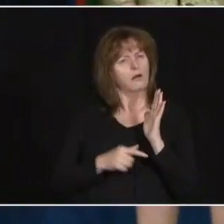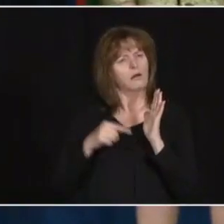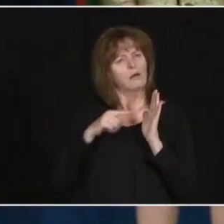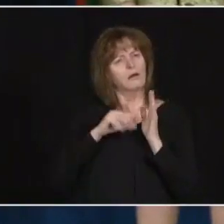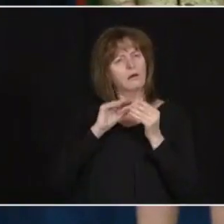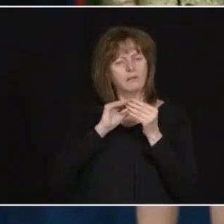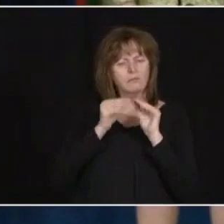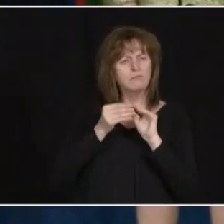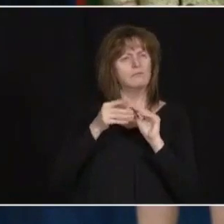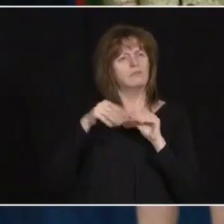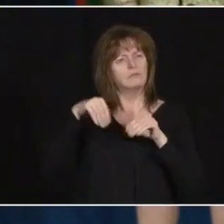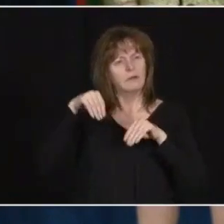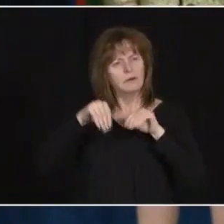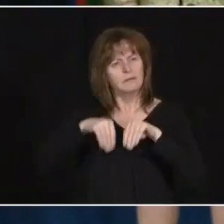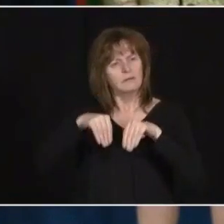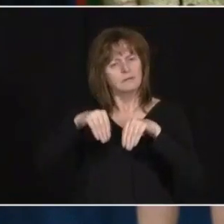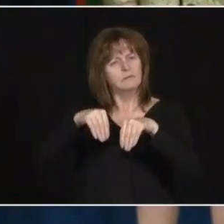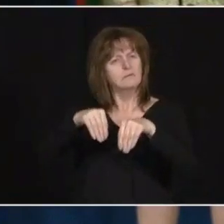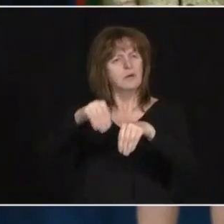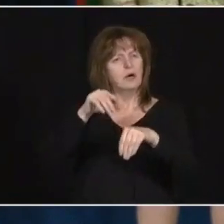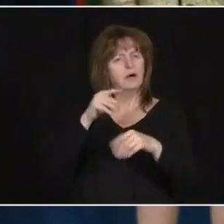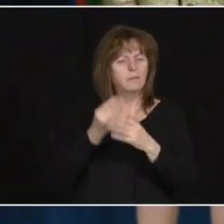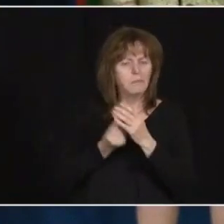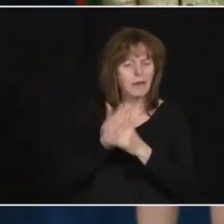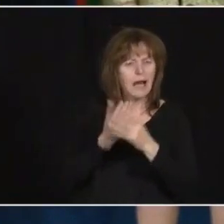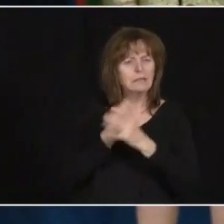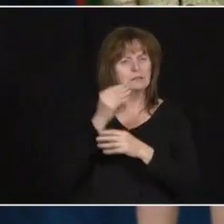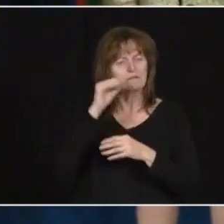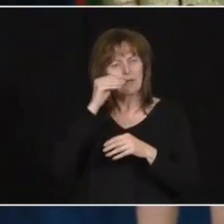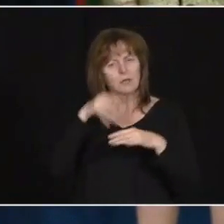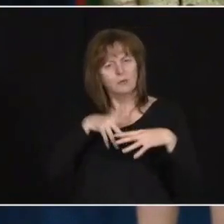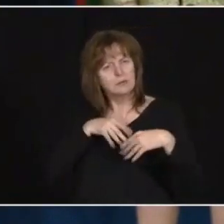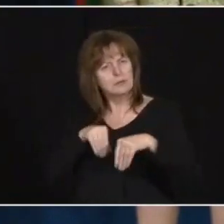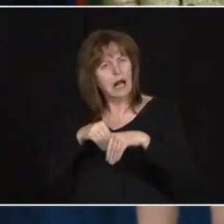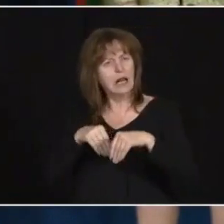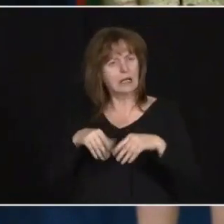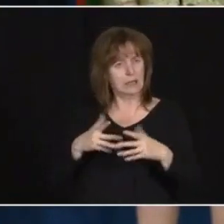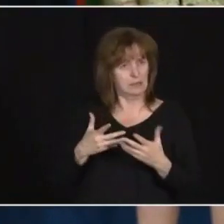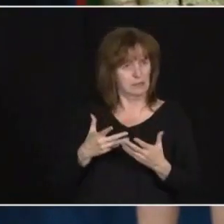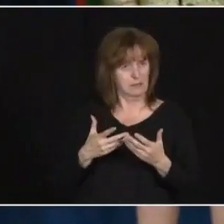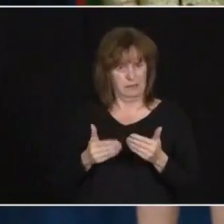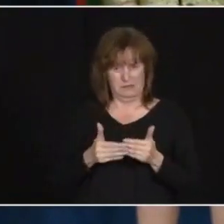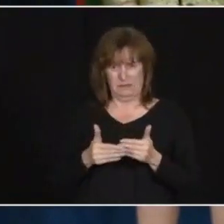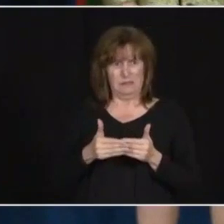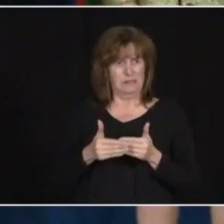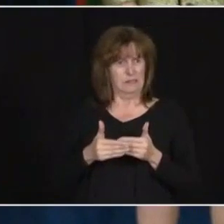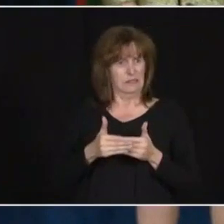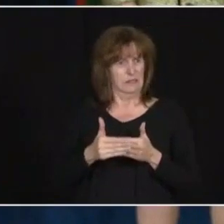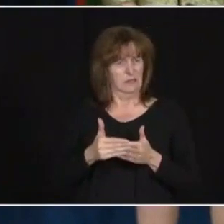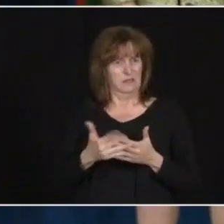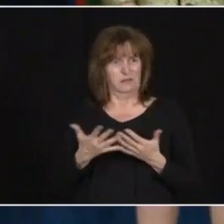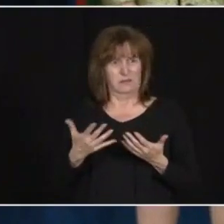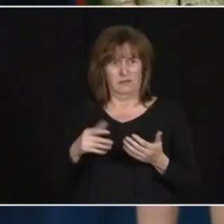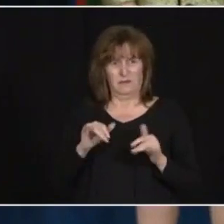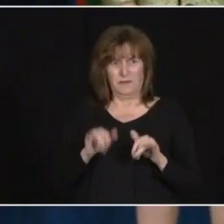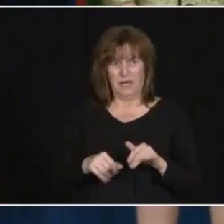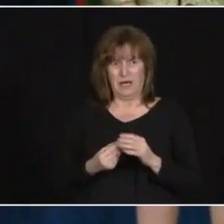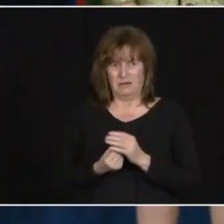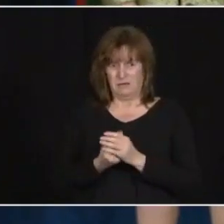They're concerned because they have a narrow window to sell plants that have a small lifespan and need to